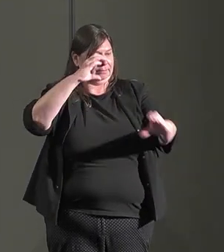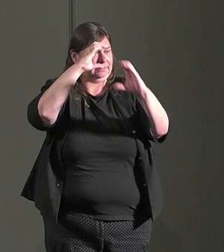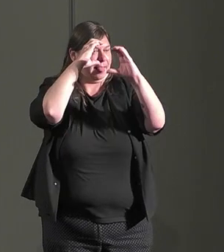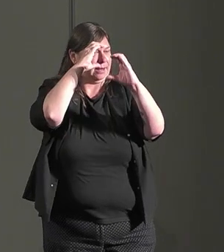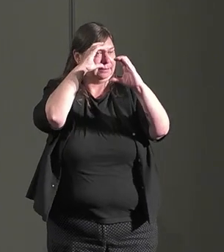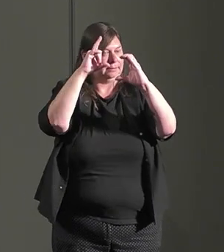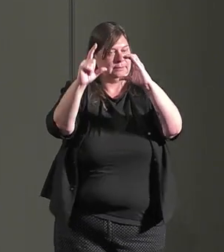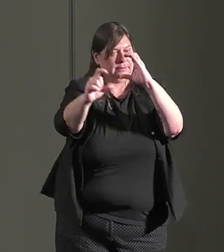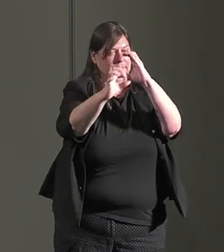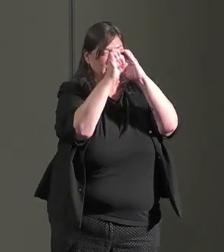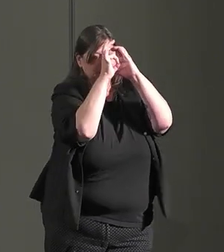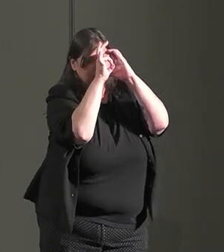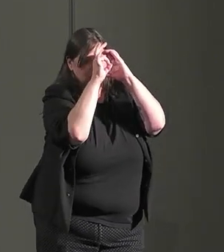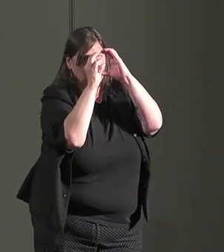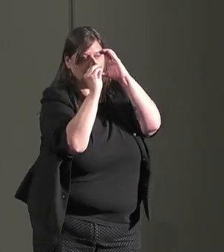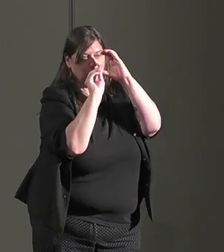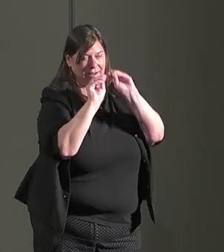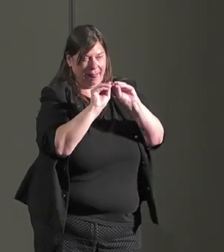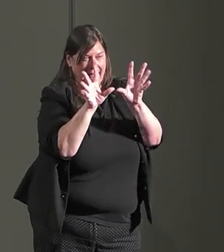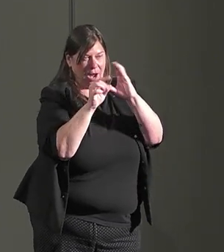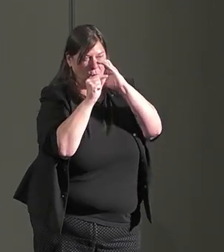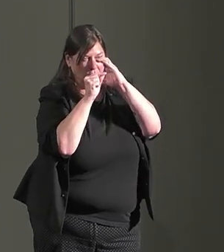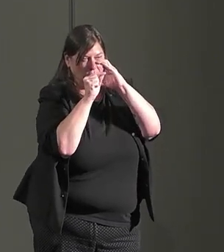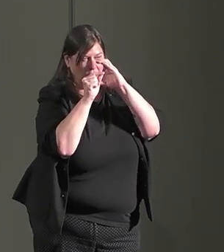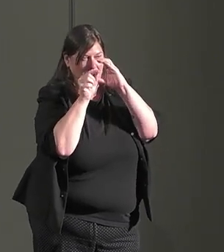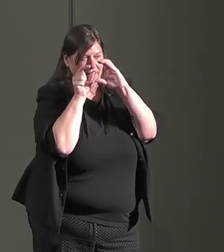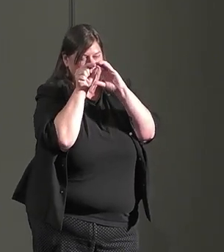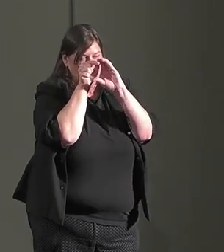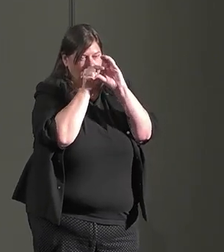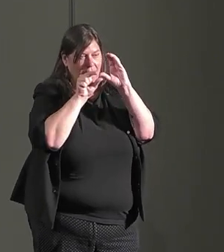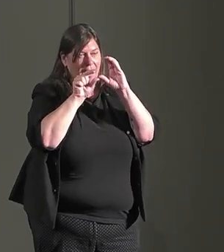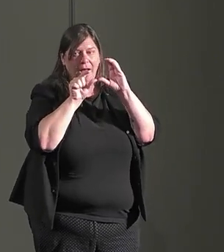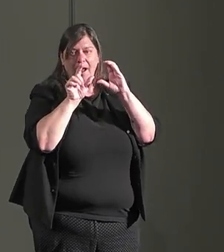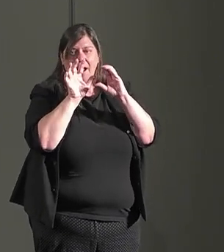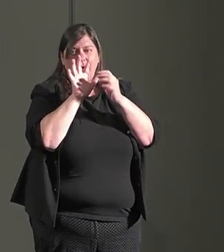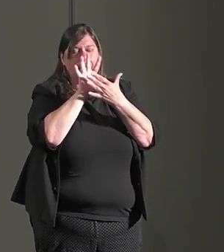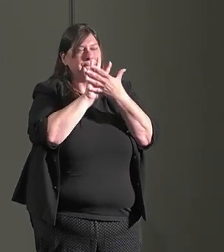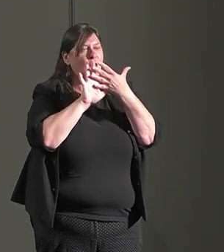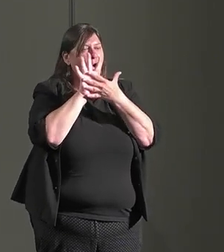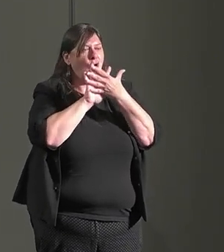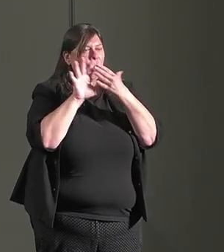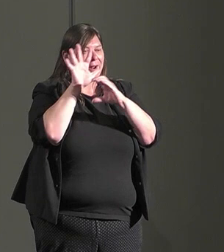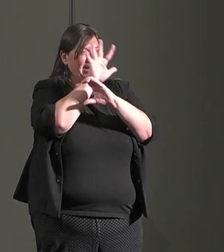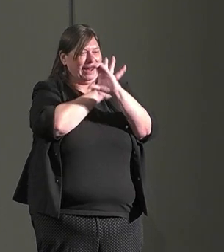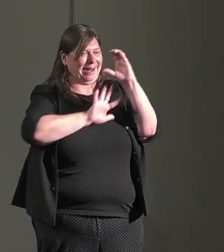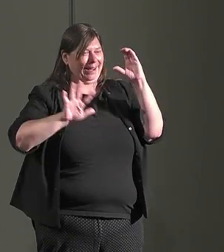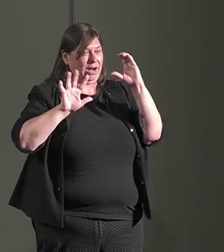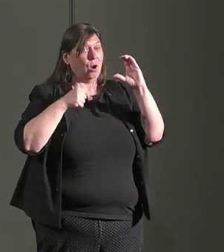the lens everything is sharp and out it is blurry there is a new focus we believe internationally